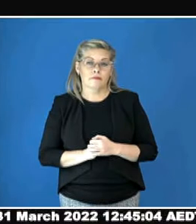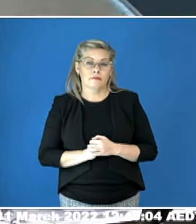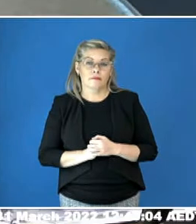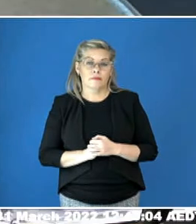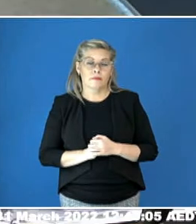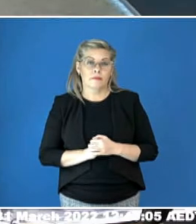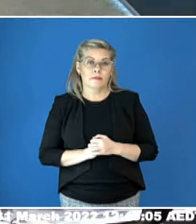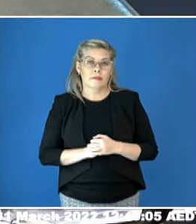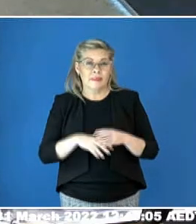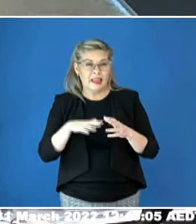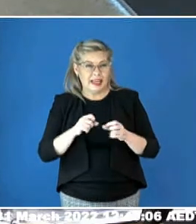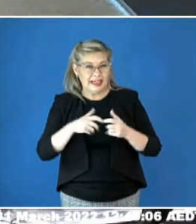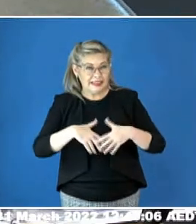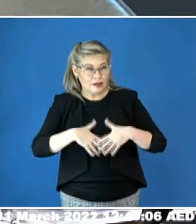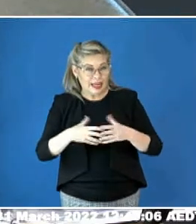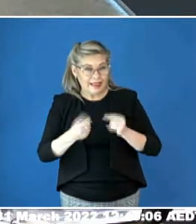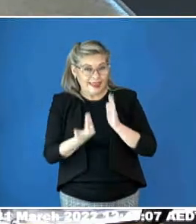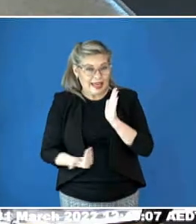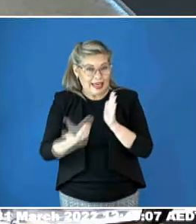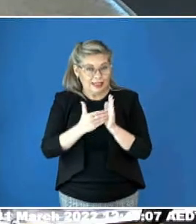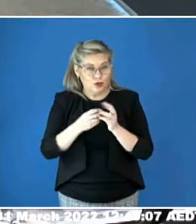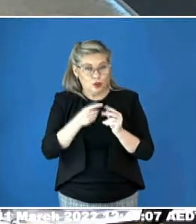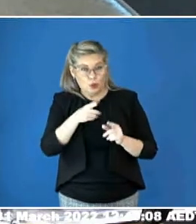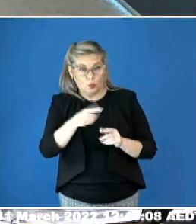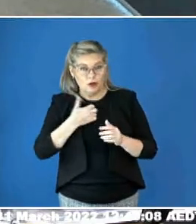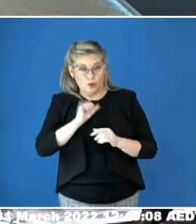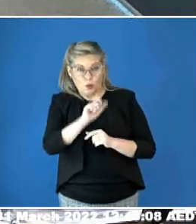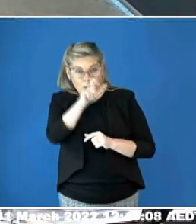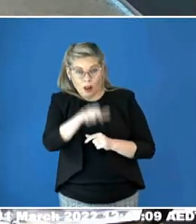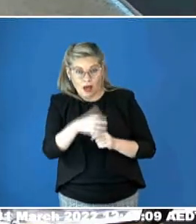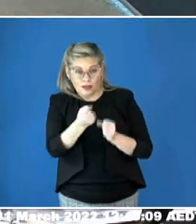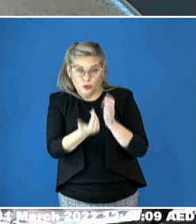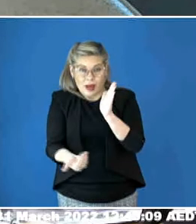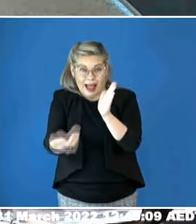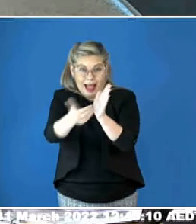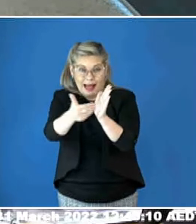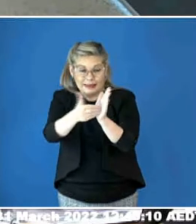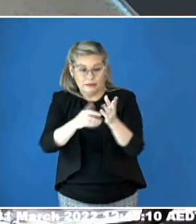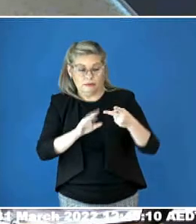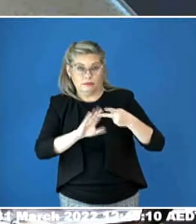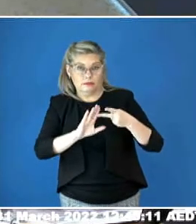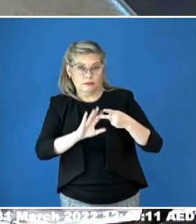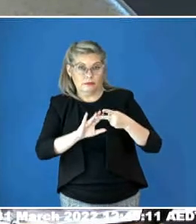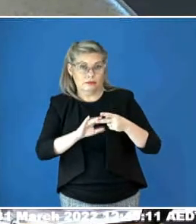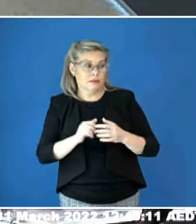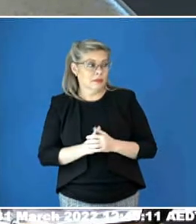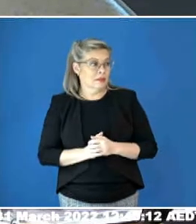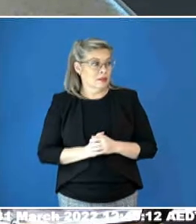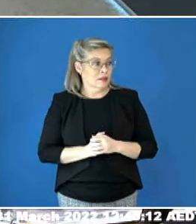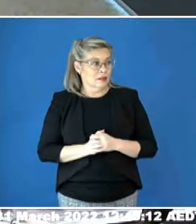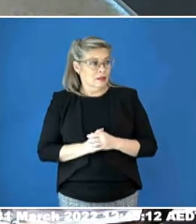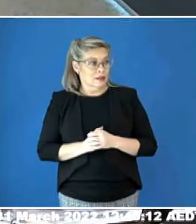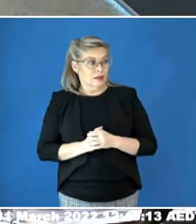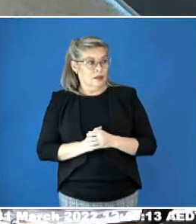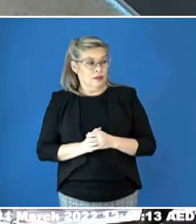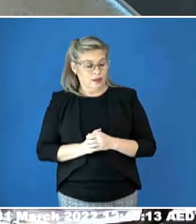Other than perhaps the tense in which it was answered,